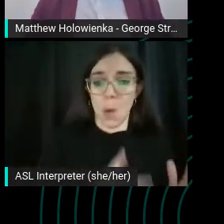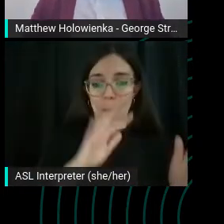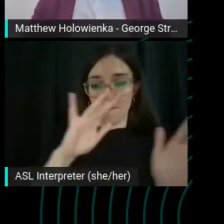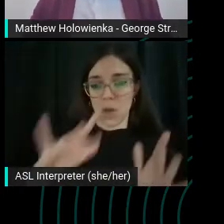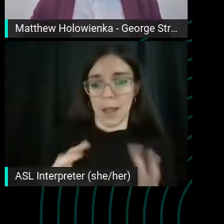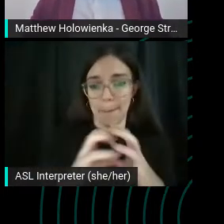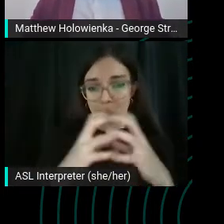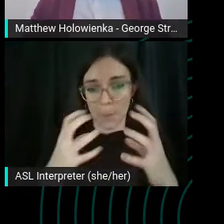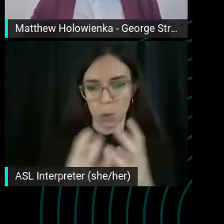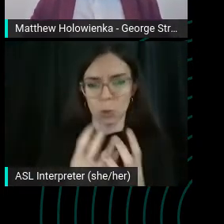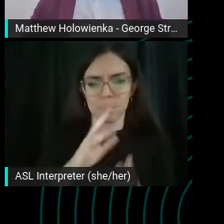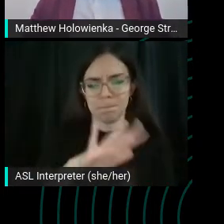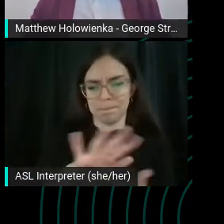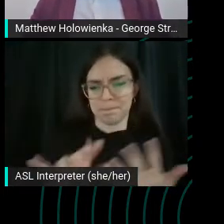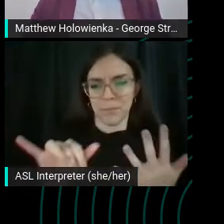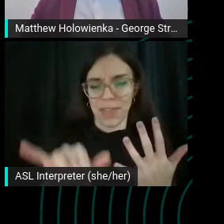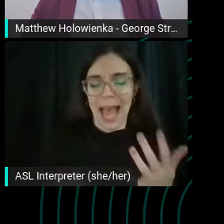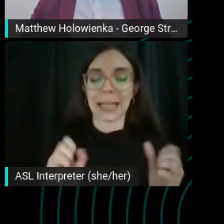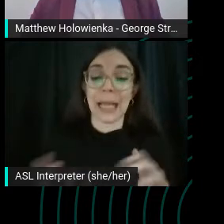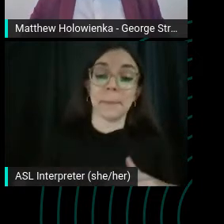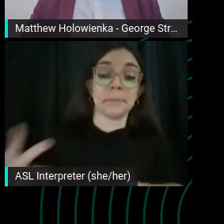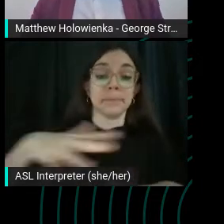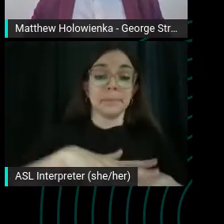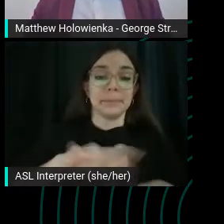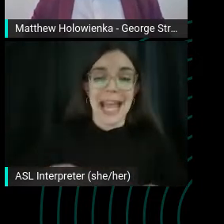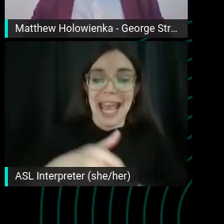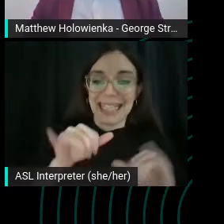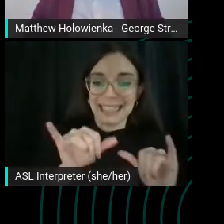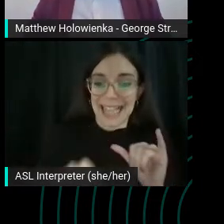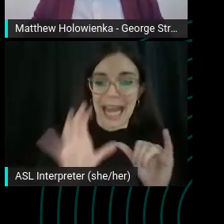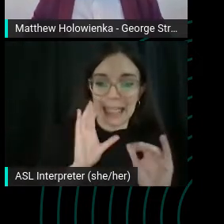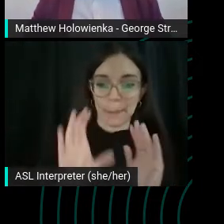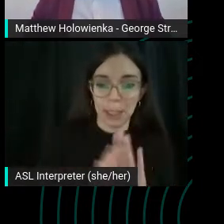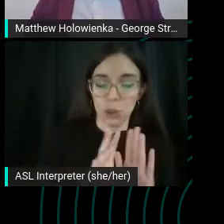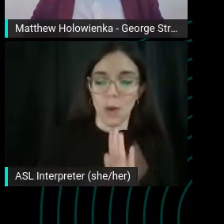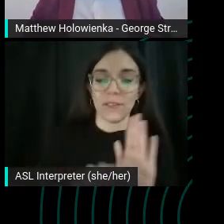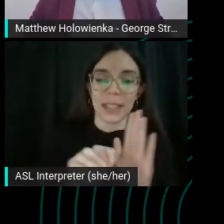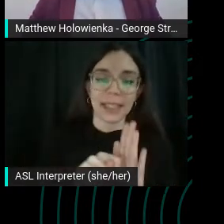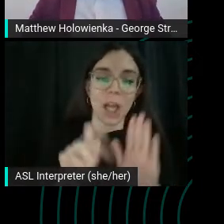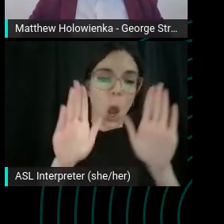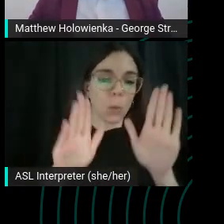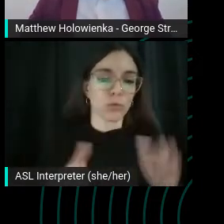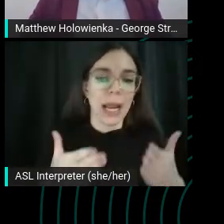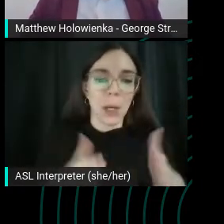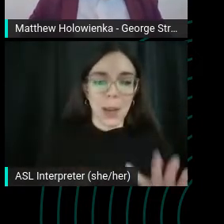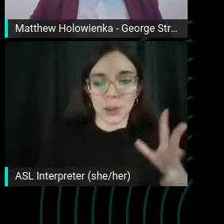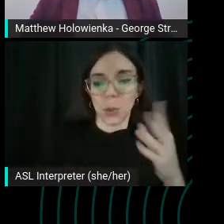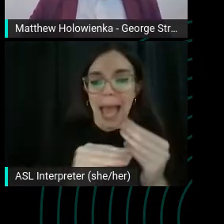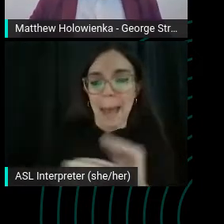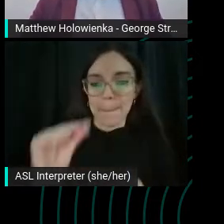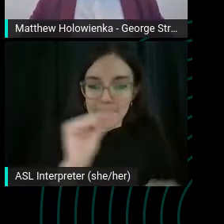and it can be laid over any static image or a video, and it's a great way to create motion on an image that otherwise does not have any on its own.